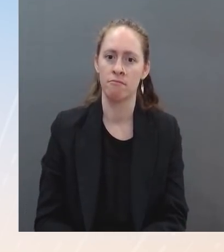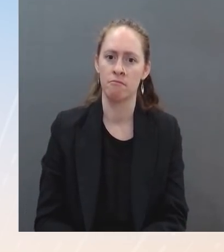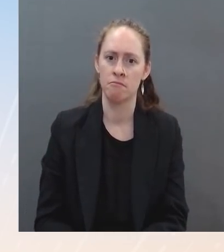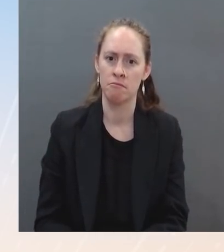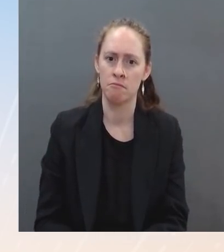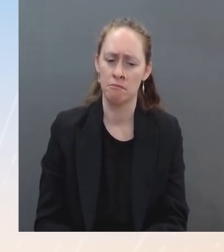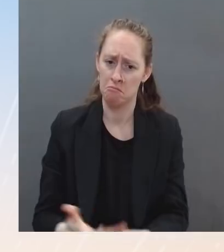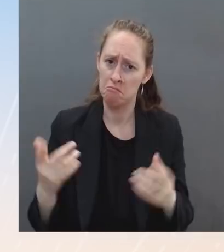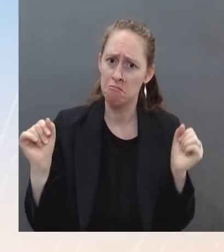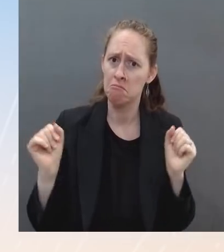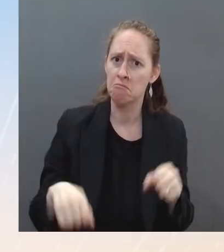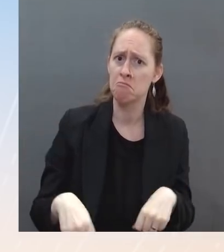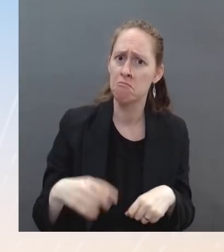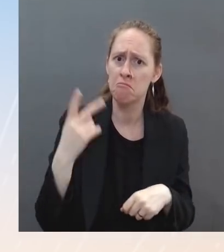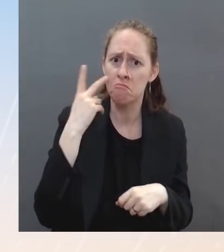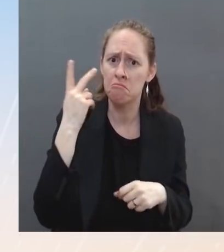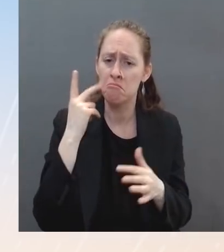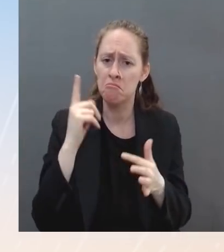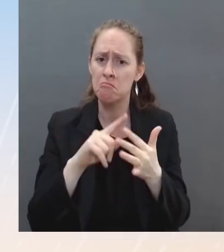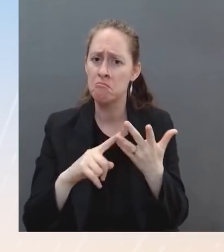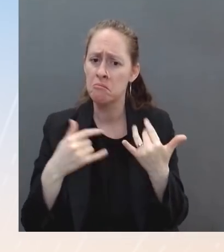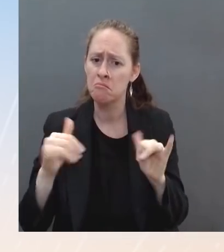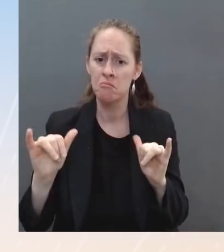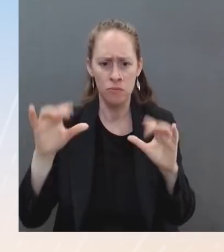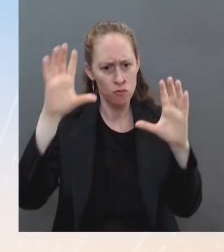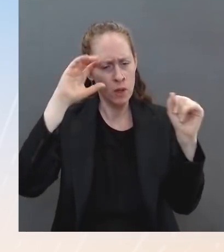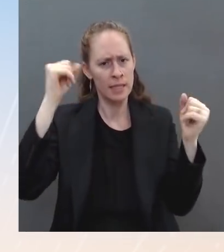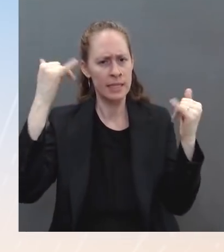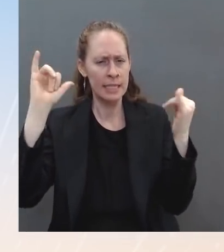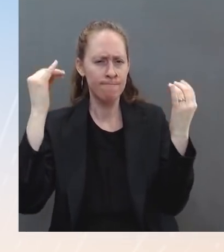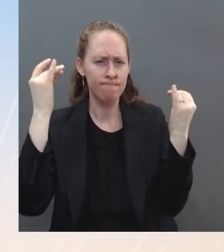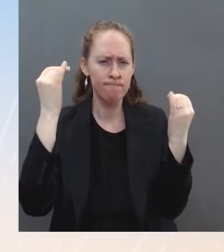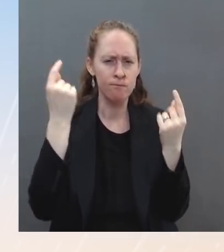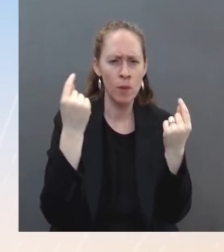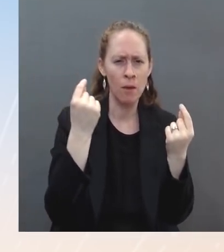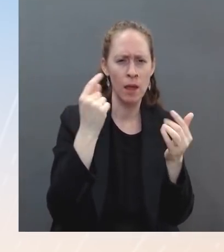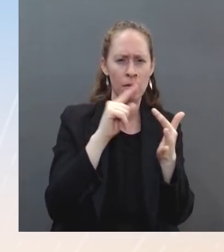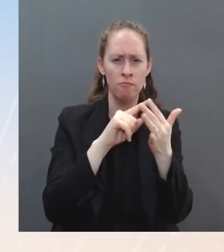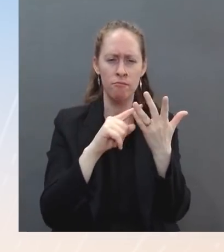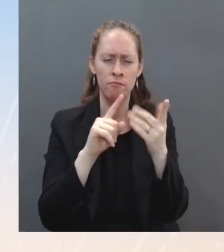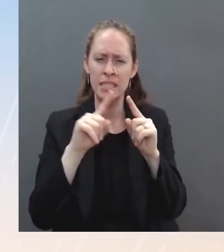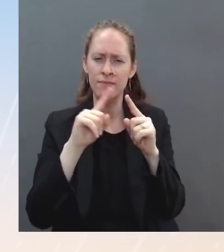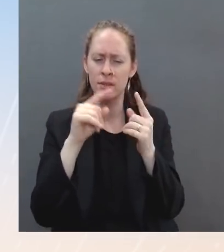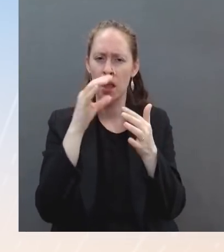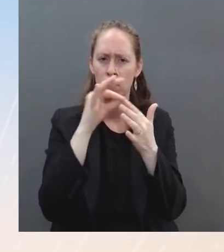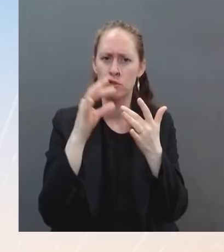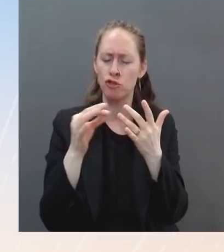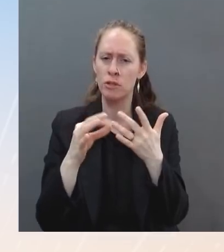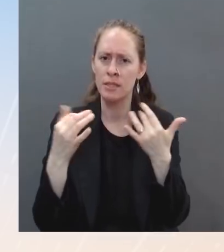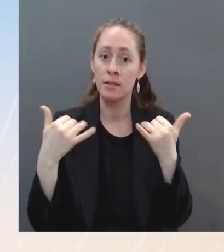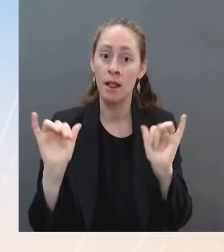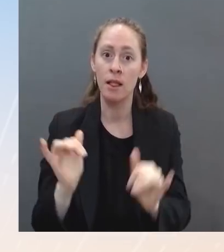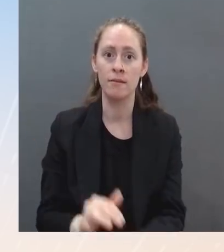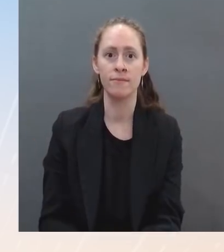to consumers around -- around gas prices. Obviously, a lot of these conversations are happening in Congress.